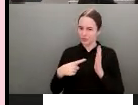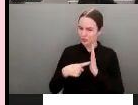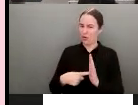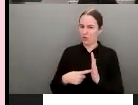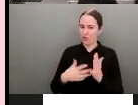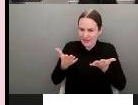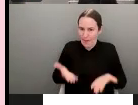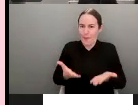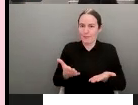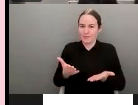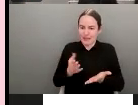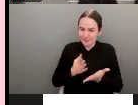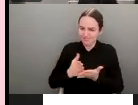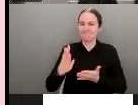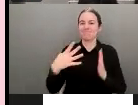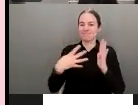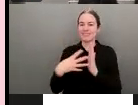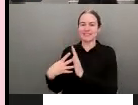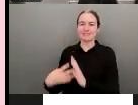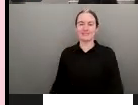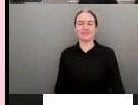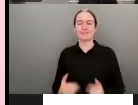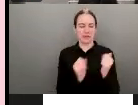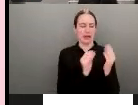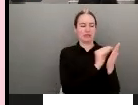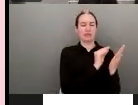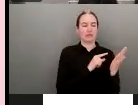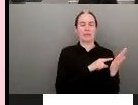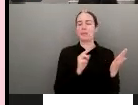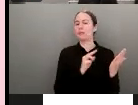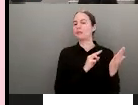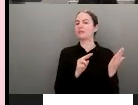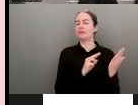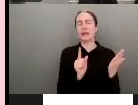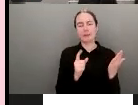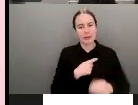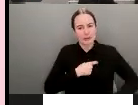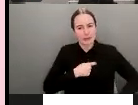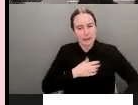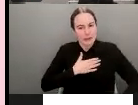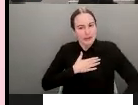And I need to check my note that I do not forget anything.